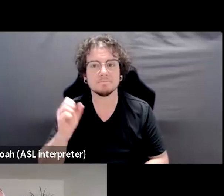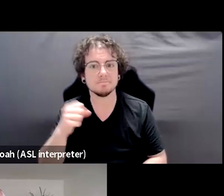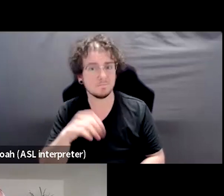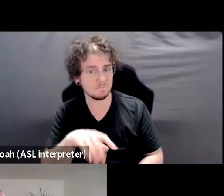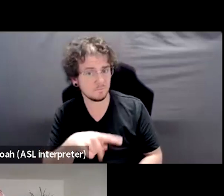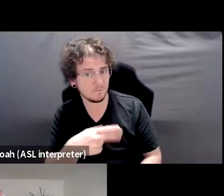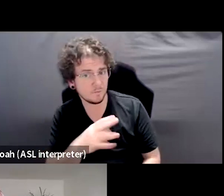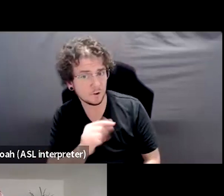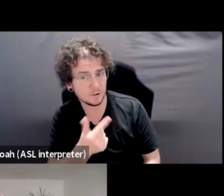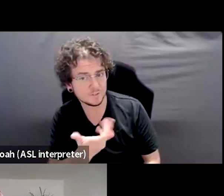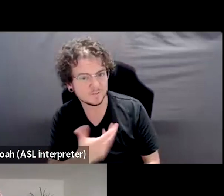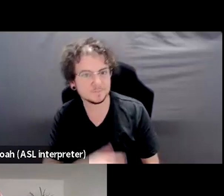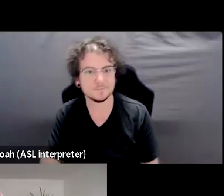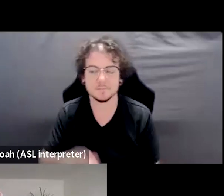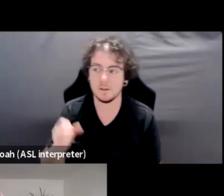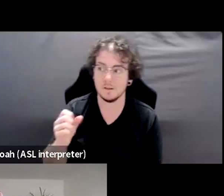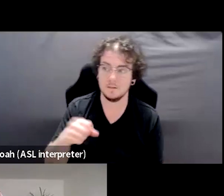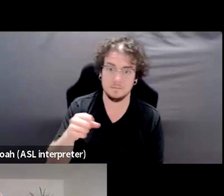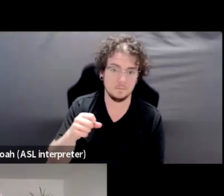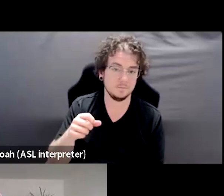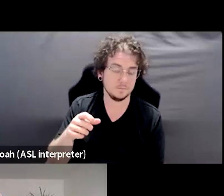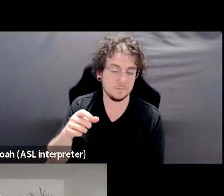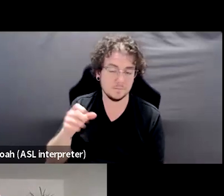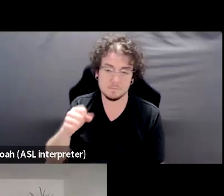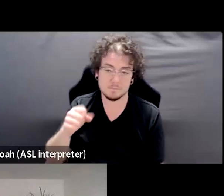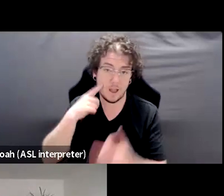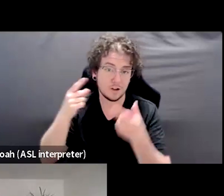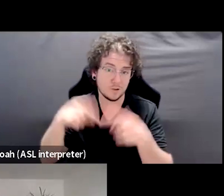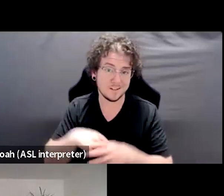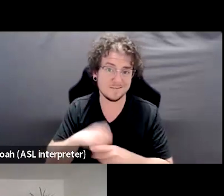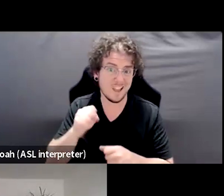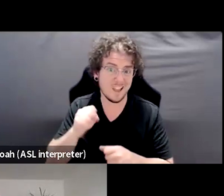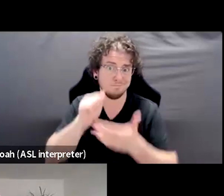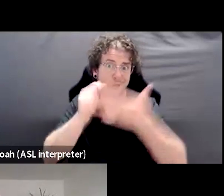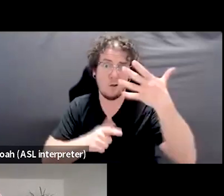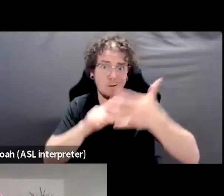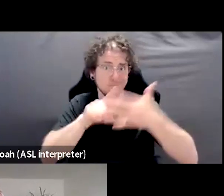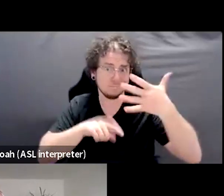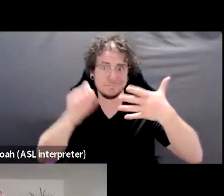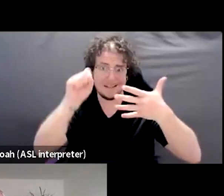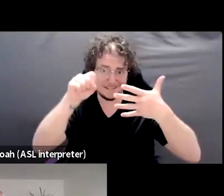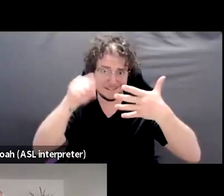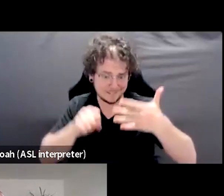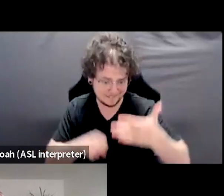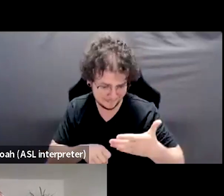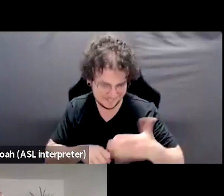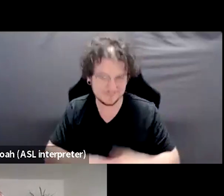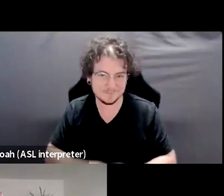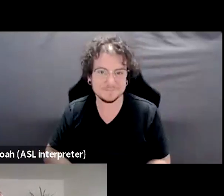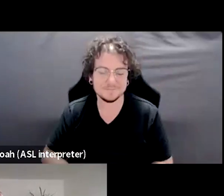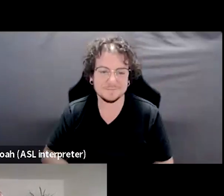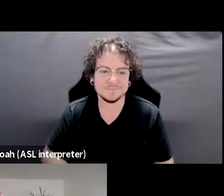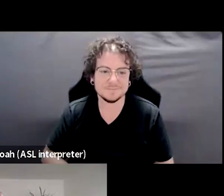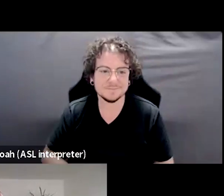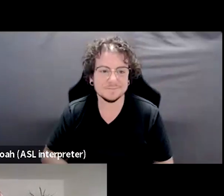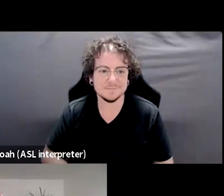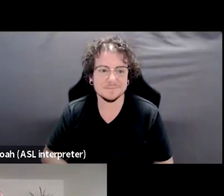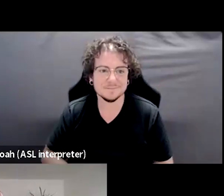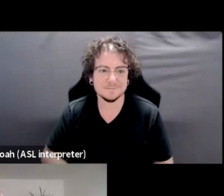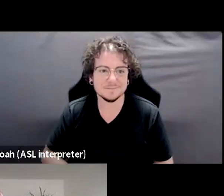Phuong: Yeah, definitely. All of the above, for sure. And I think that... Well, I hope